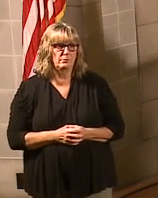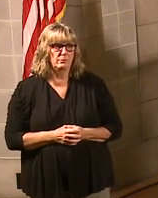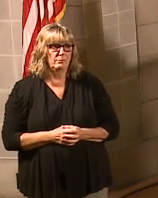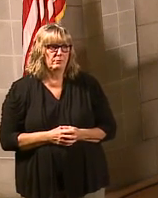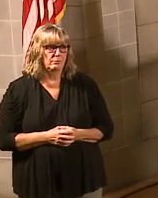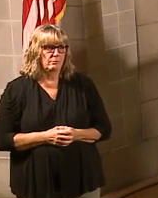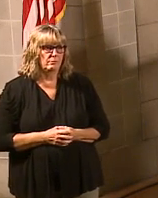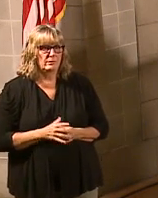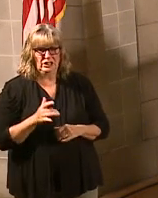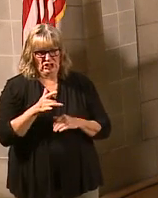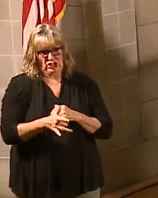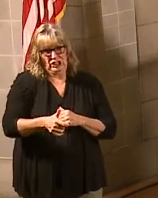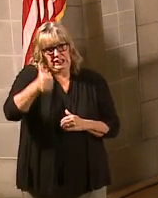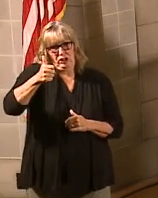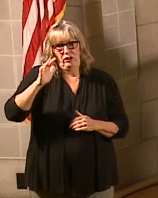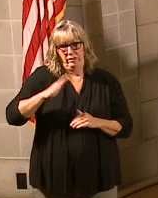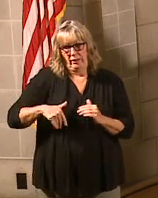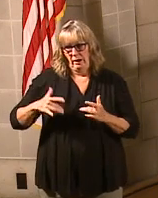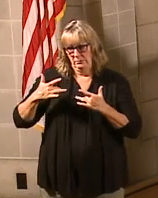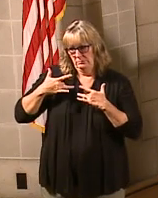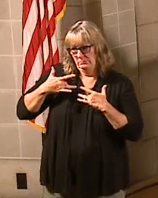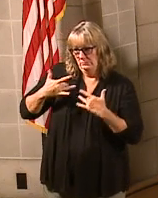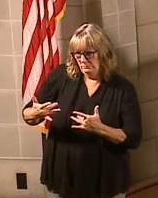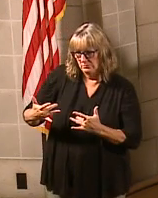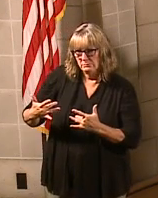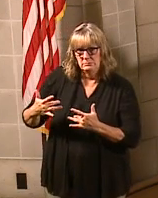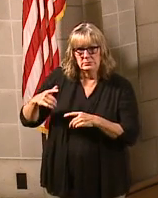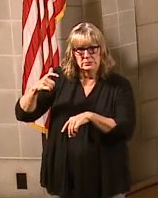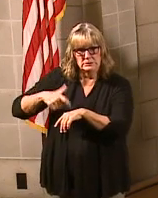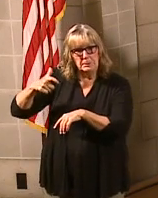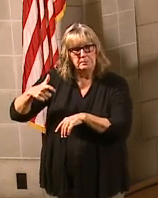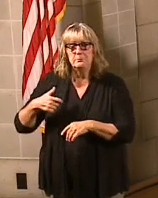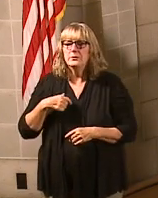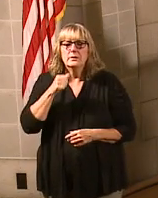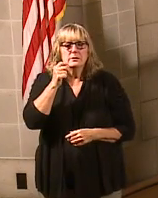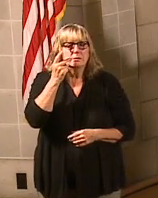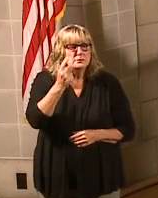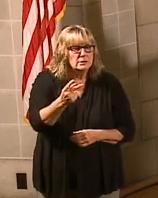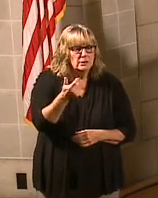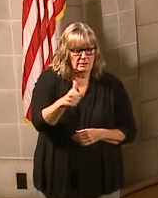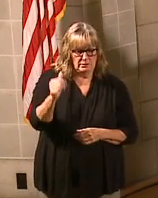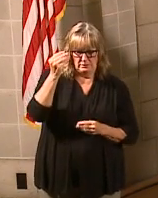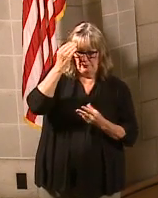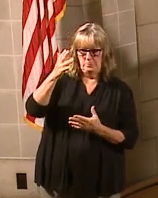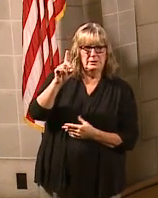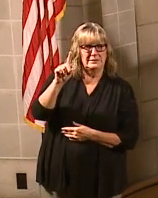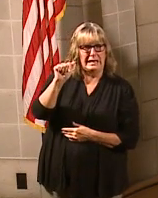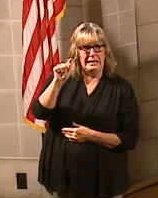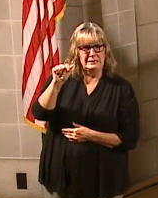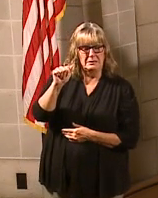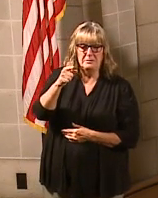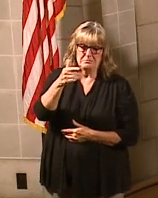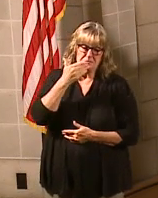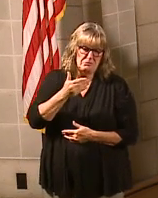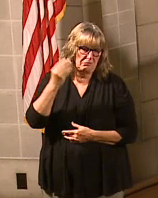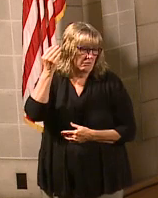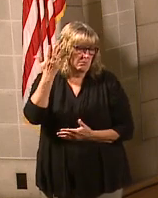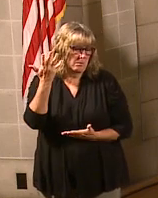AND THAT'S WHY WE'RE SEEING A SURGE IN THE RSV VIRUS NOW A LITTLE EARLIER, QUITE A BIT